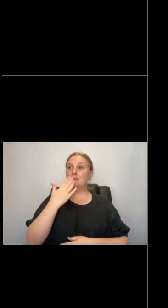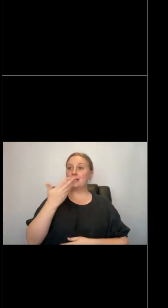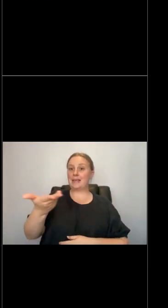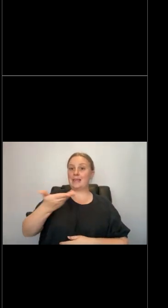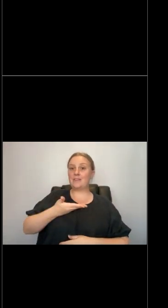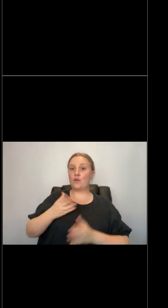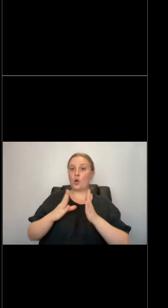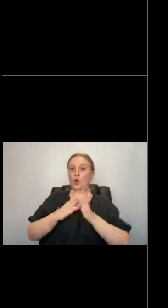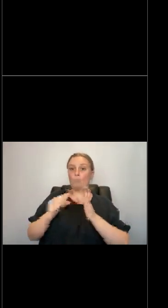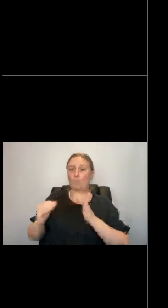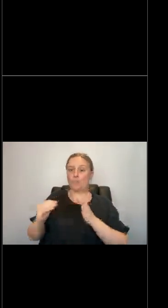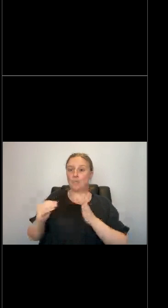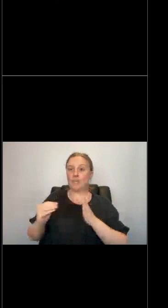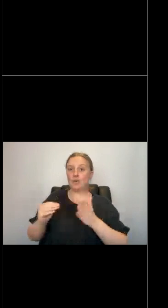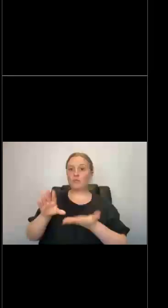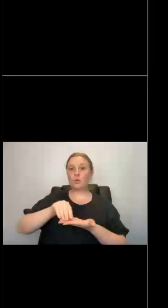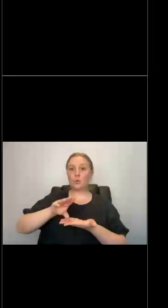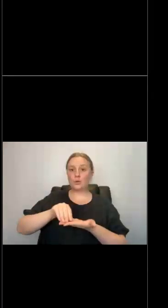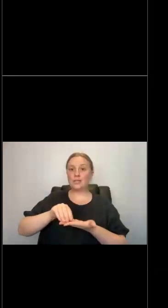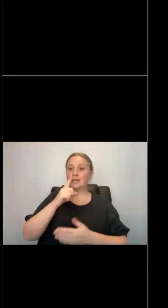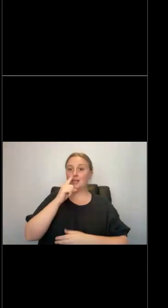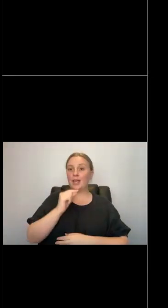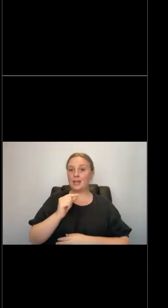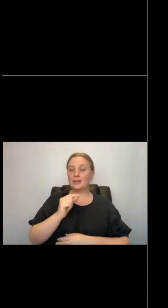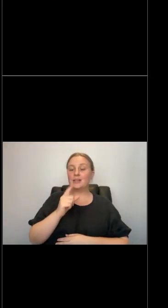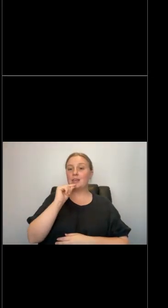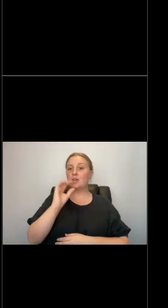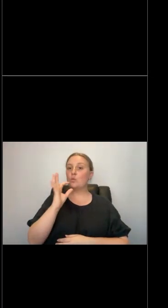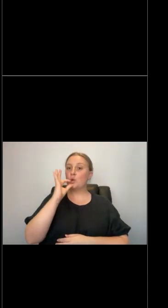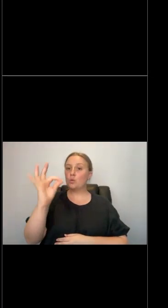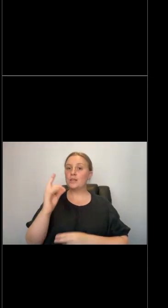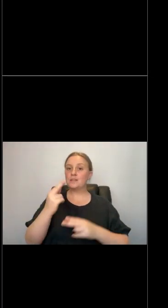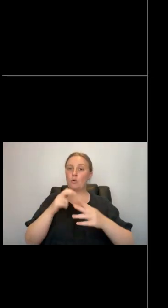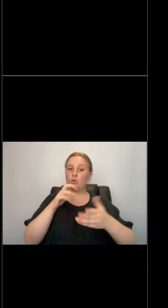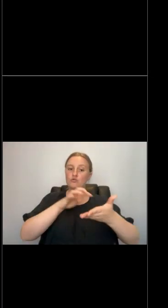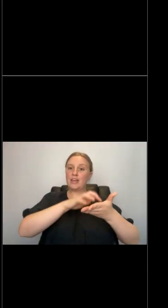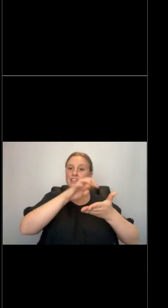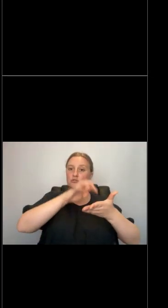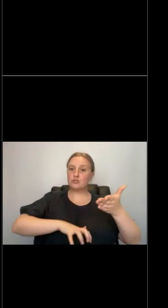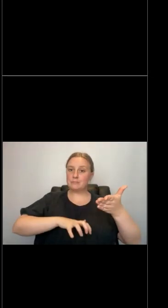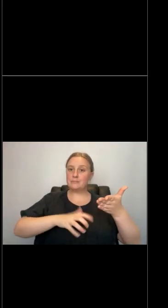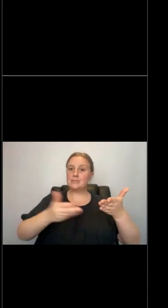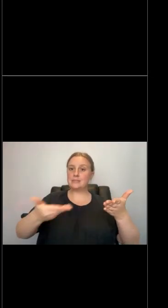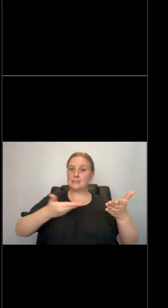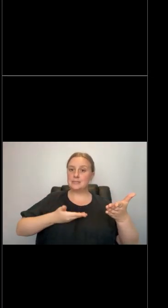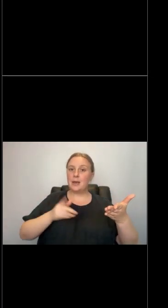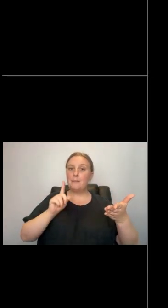They may request transcripts, but transcripts may not necessarily be provided,